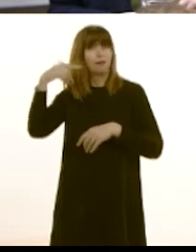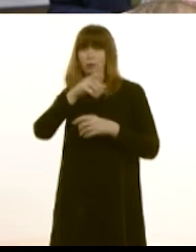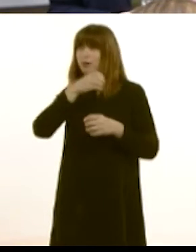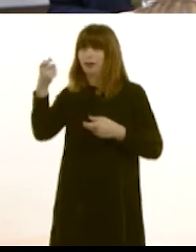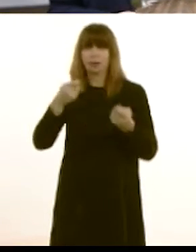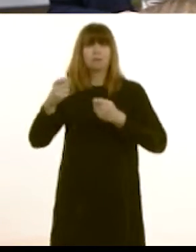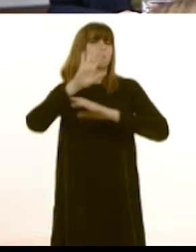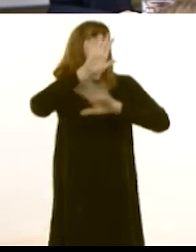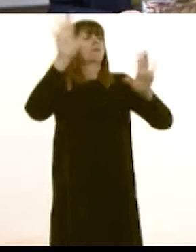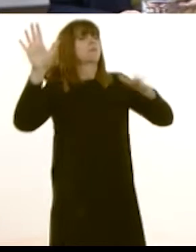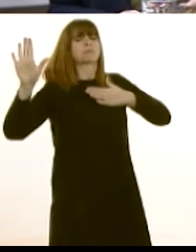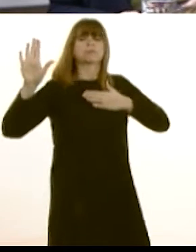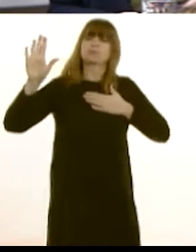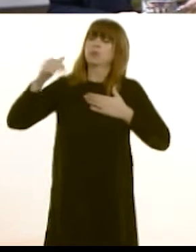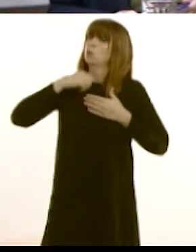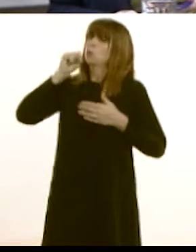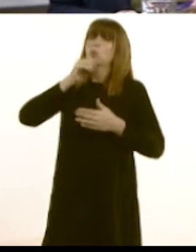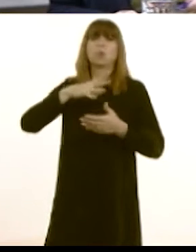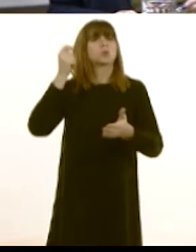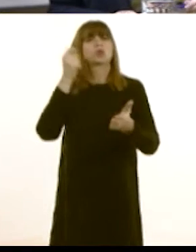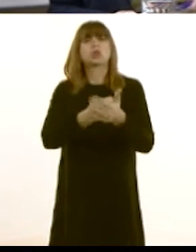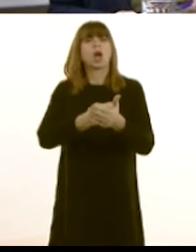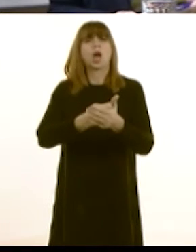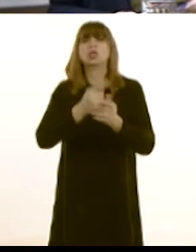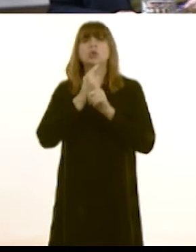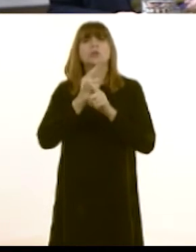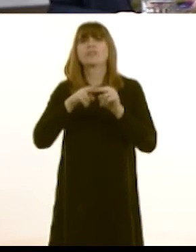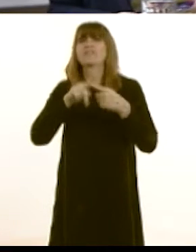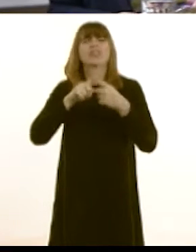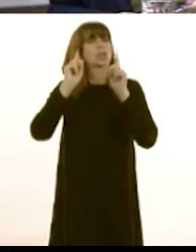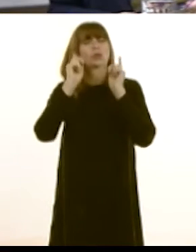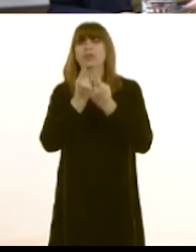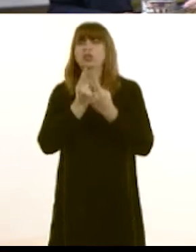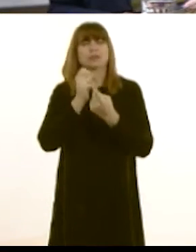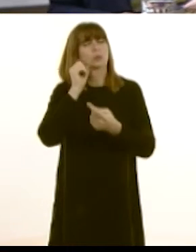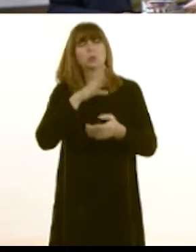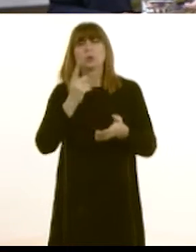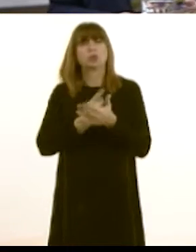the people of Britain is that they would not increase tuition fees. That was broken immediately. [Interruption.] That was broken immediately.